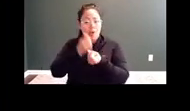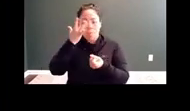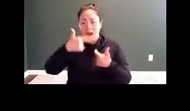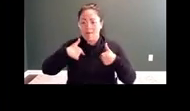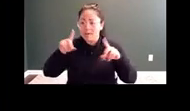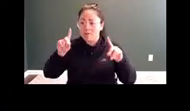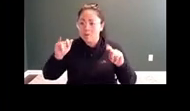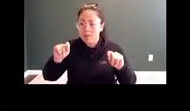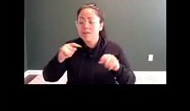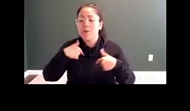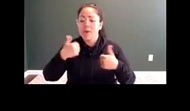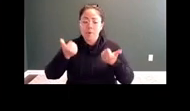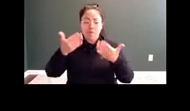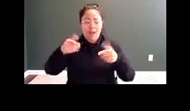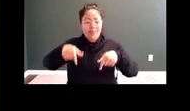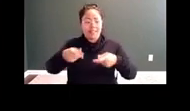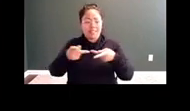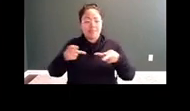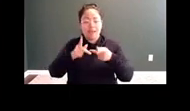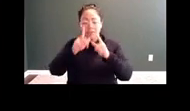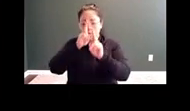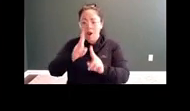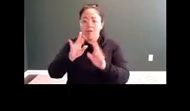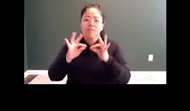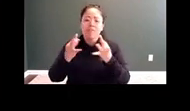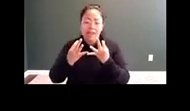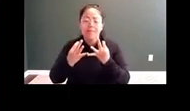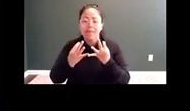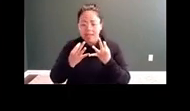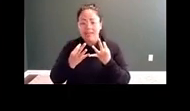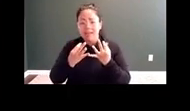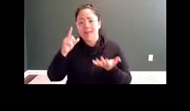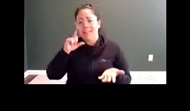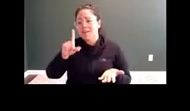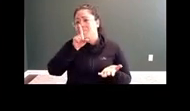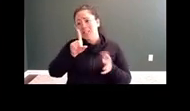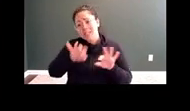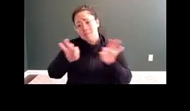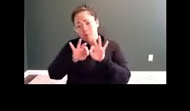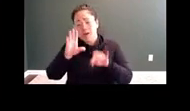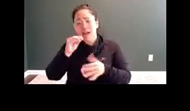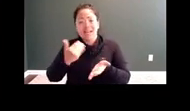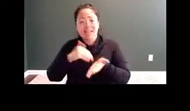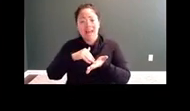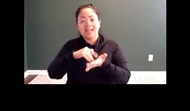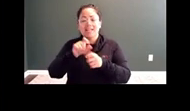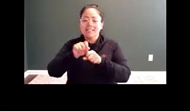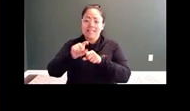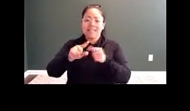So providing the space to honor our family, I think is really important. And again, sending this message of, if you are struggling